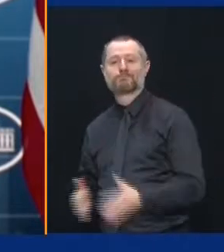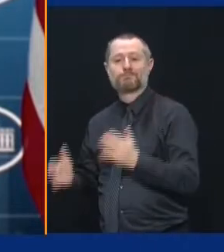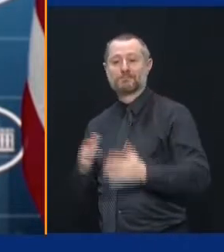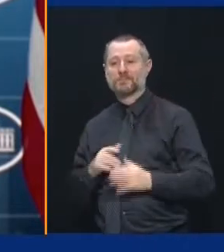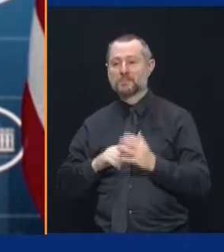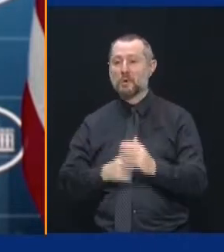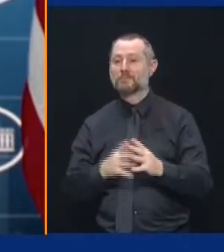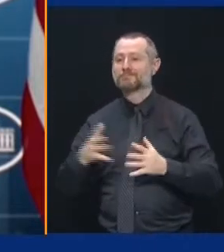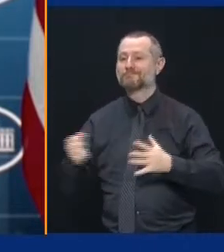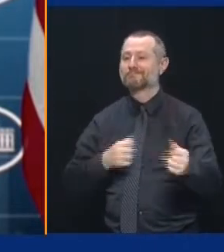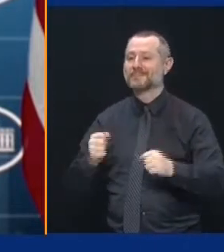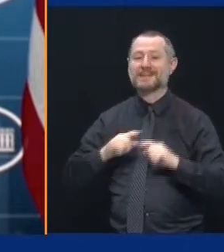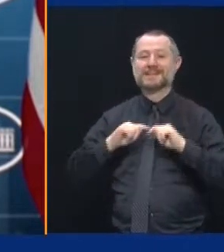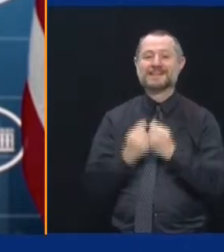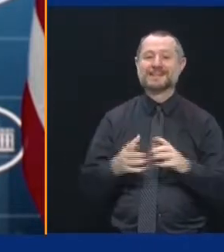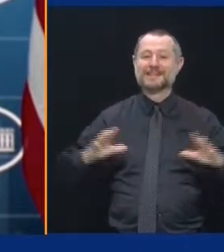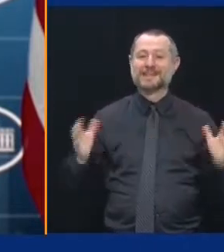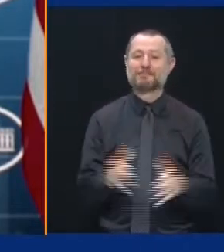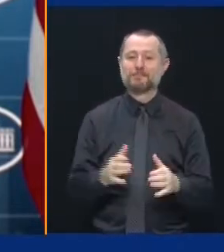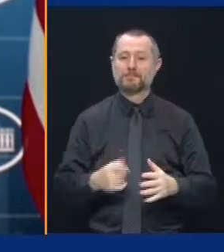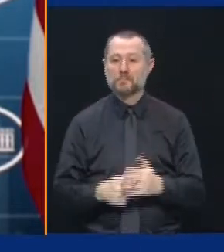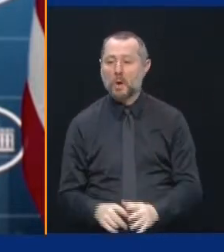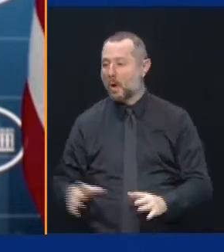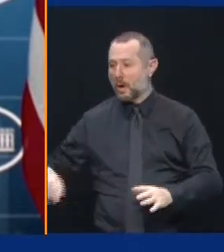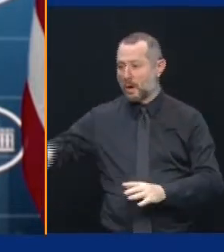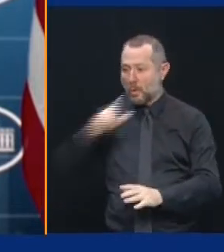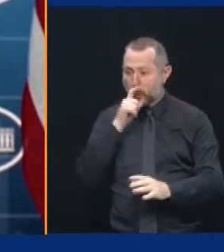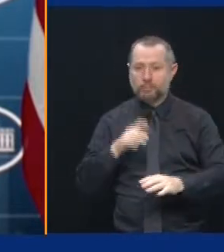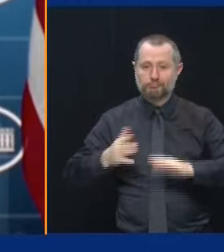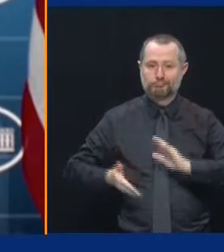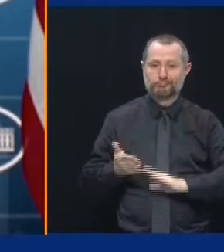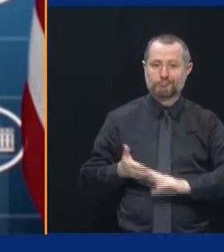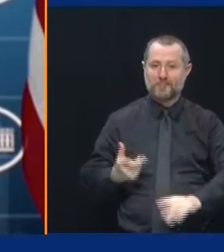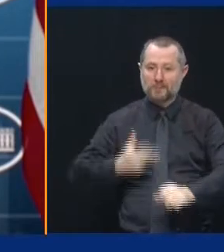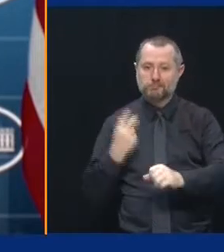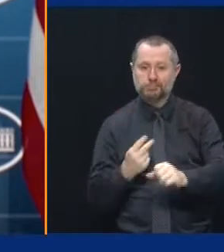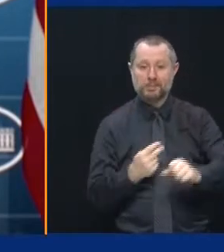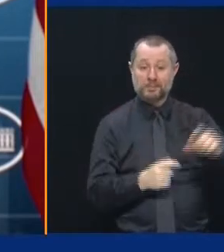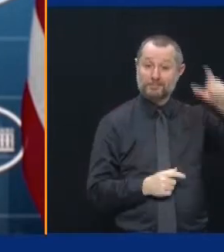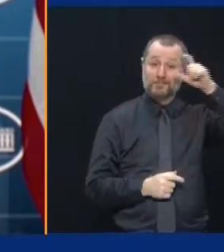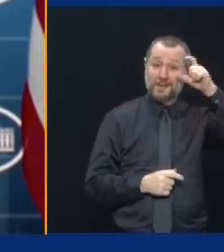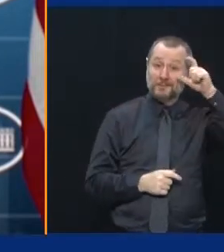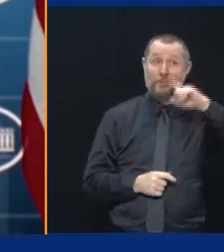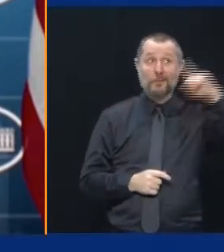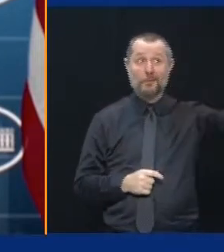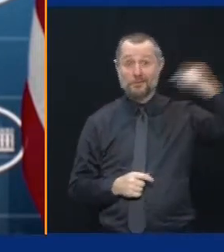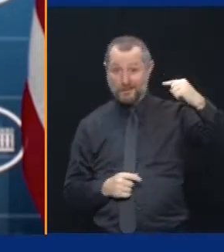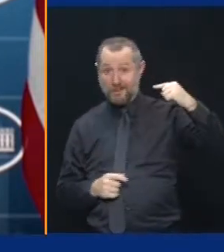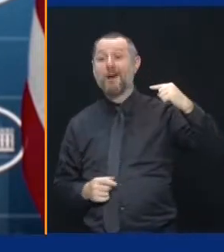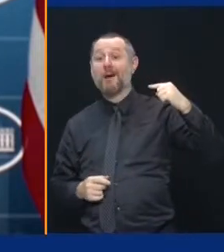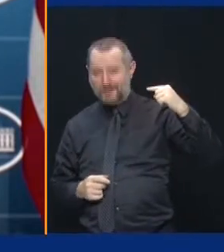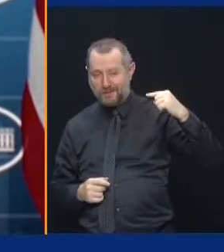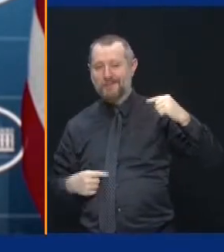GOVERNOR JUST MENTIONED. GET SHOTS IN ARMS AT THE PRESIDENT'S DIRECTION, WE'RE